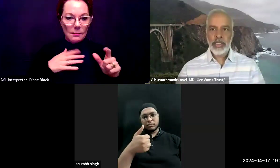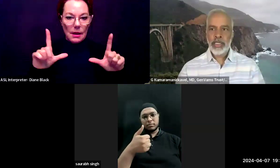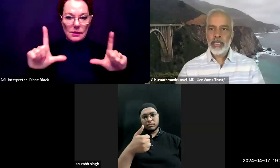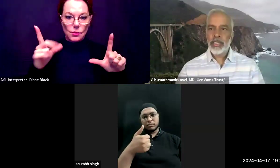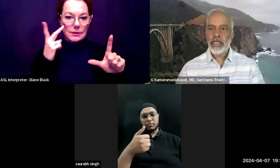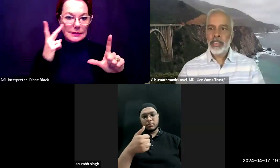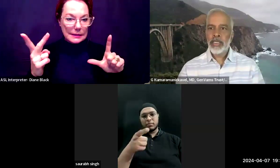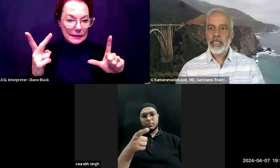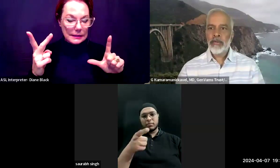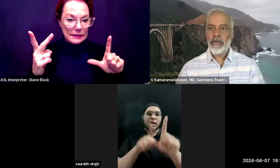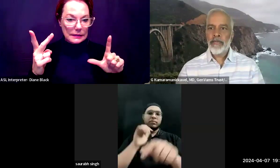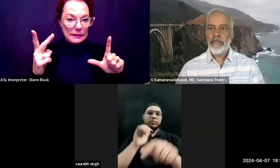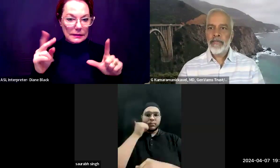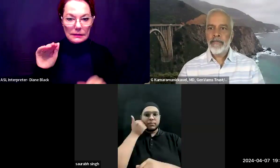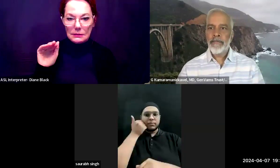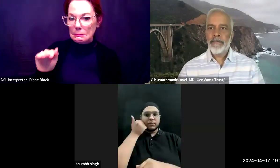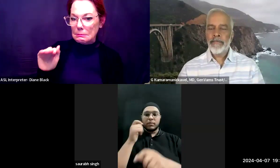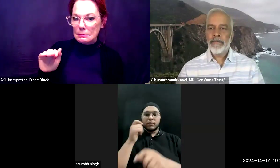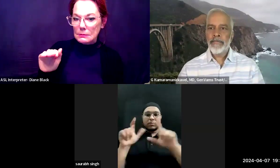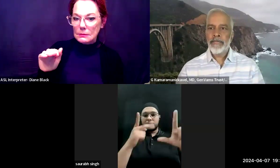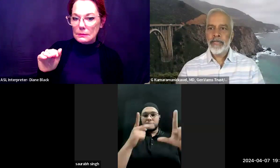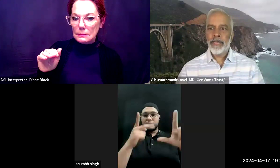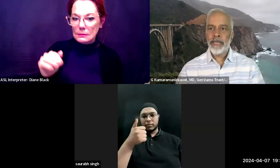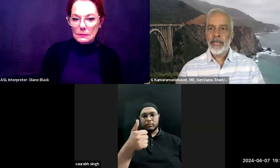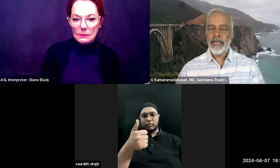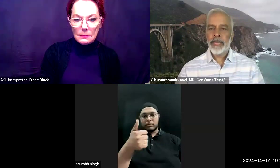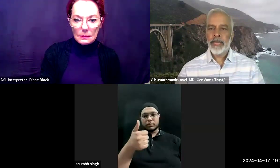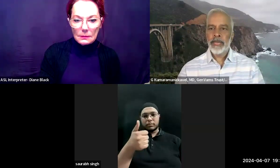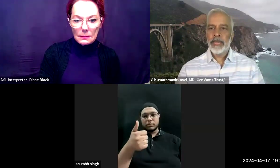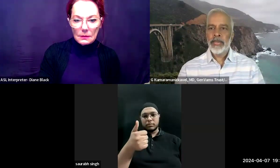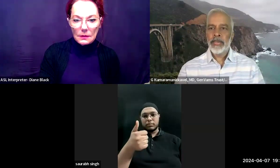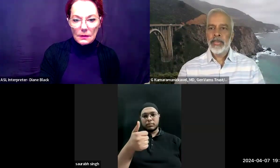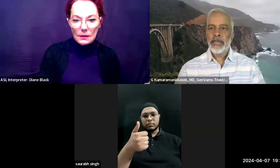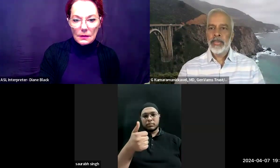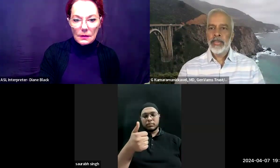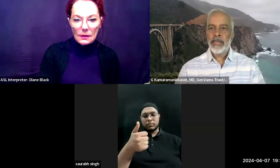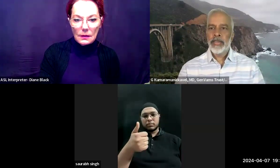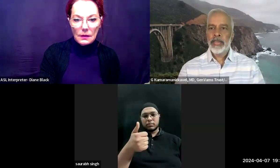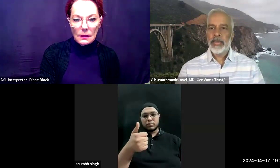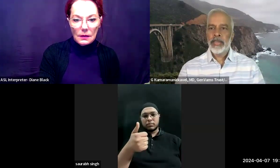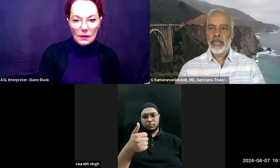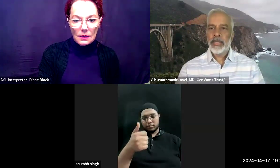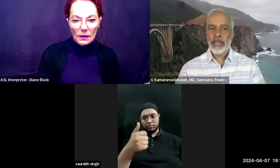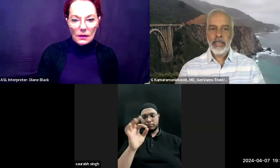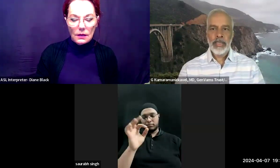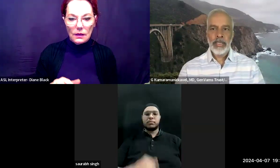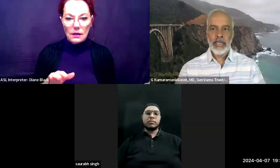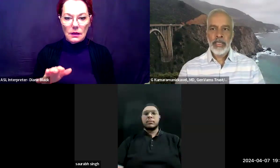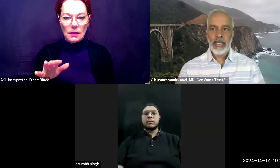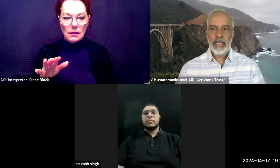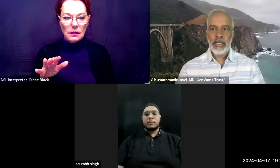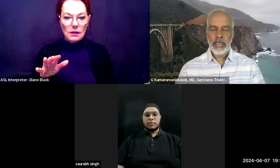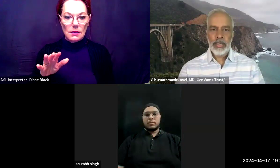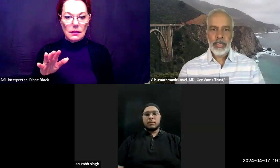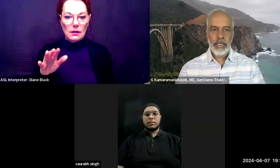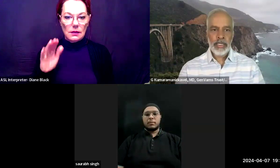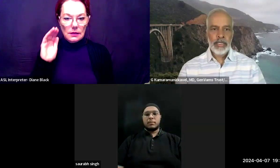[Geri speaking] it seems to be okay. All right. [The shared screen will not appear in this video. Only interpreters will appear.]